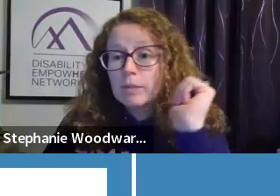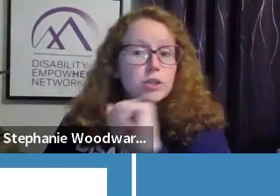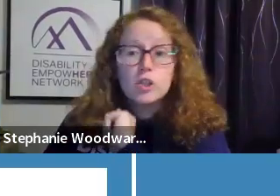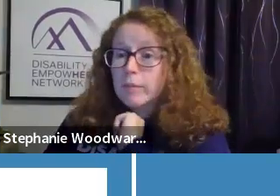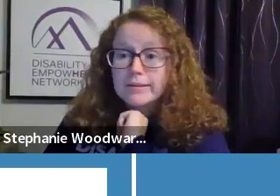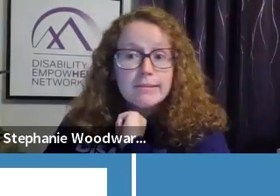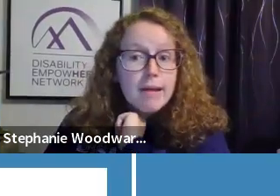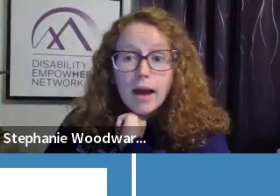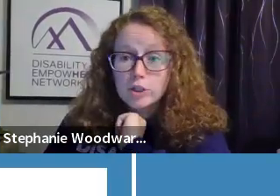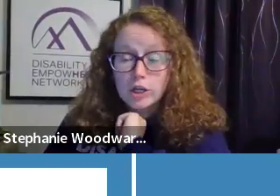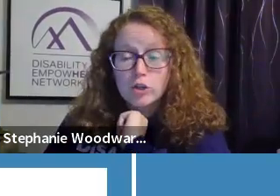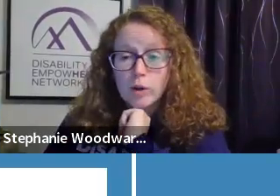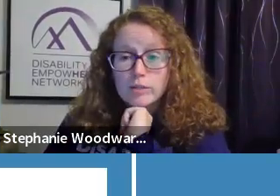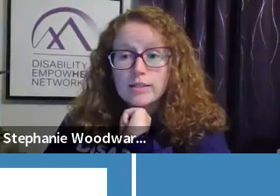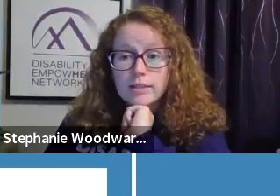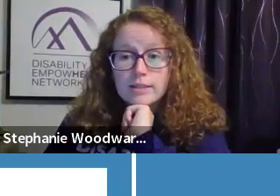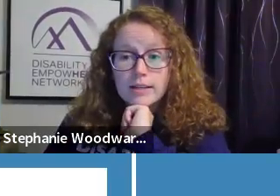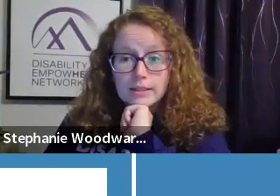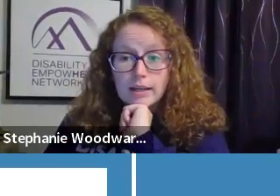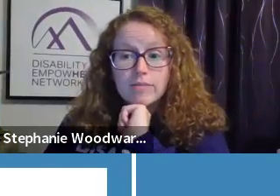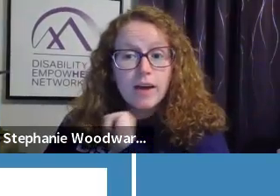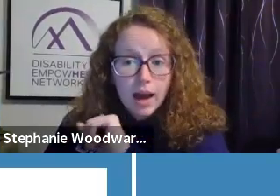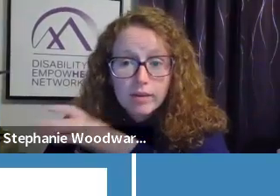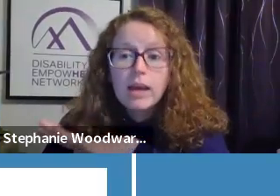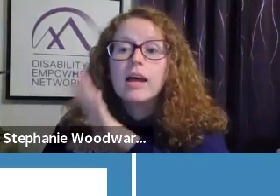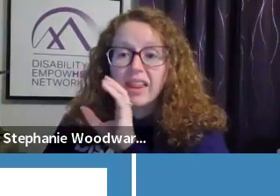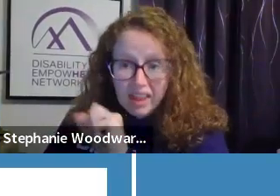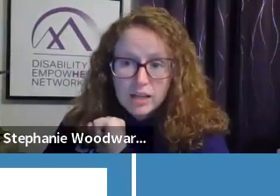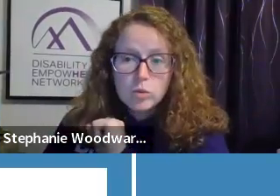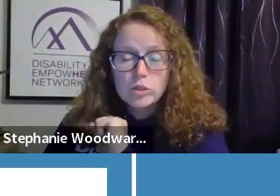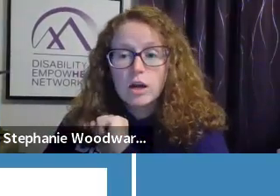websites weren't exactly like popping. If you want to see an example of